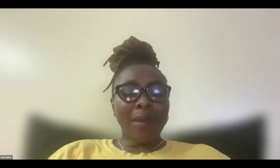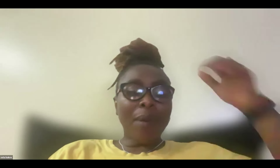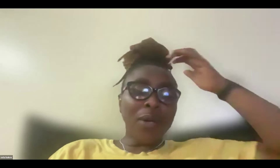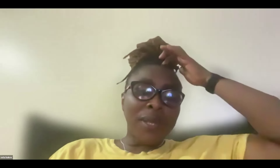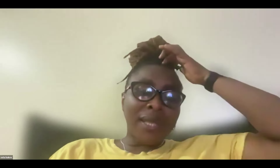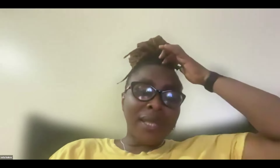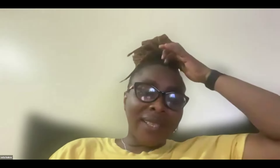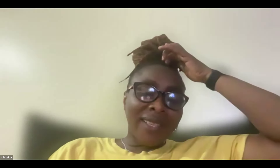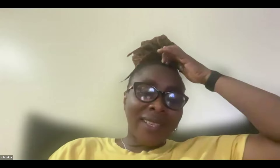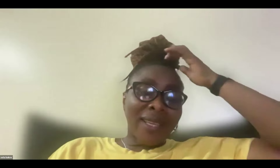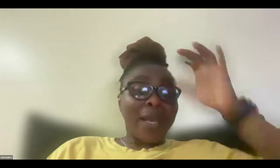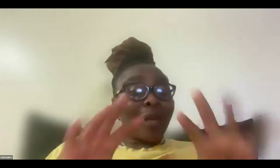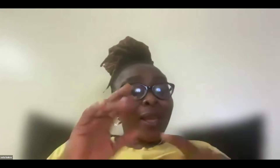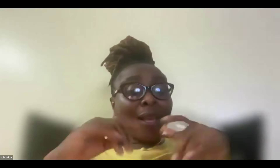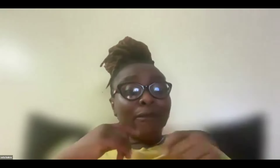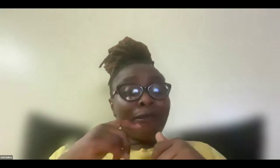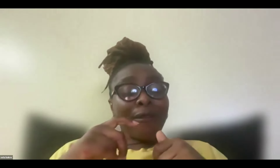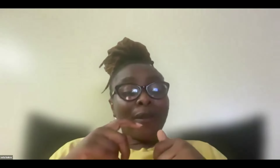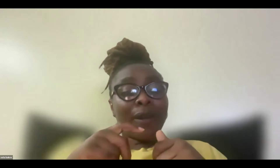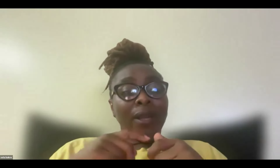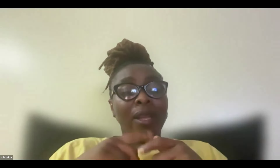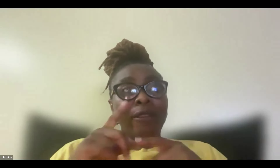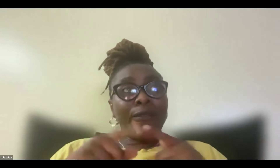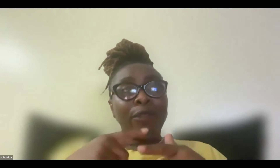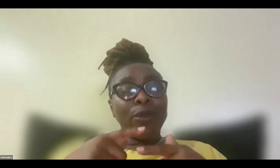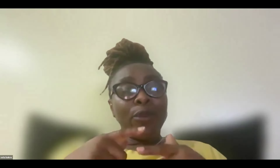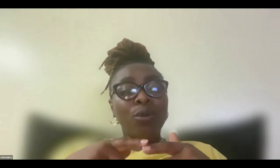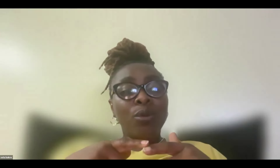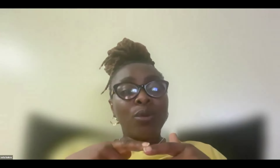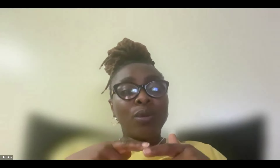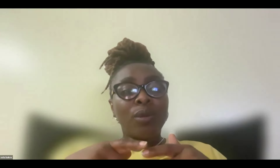sola bakre: remember what we said, if if you